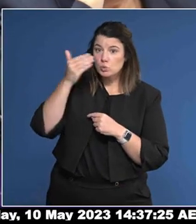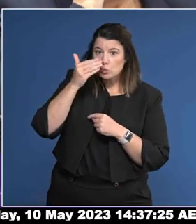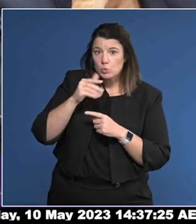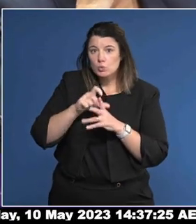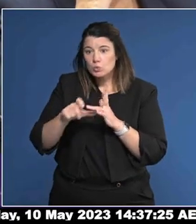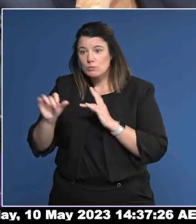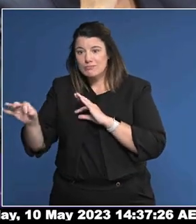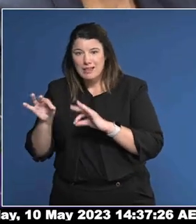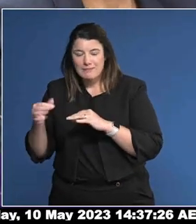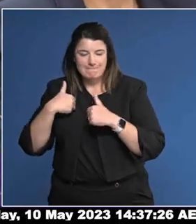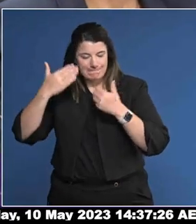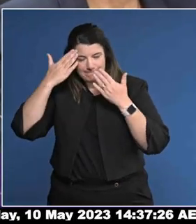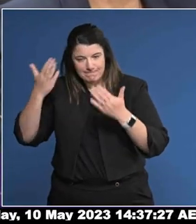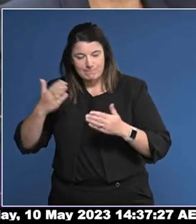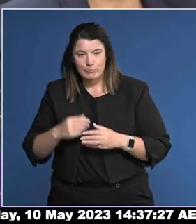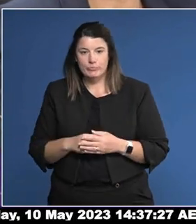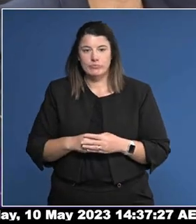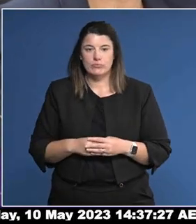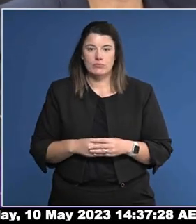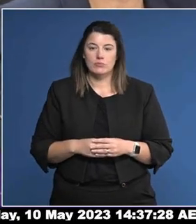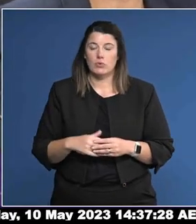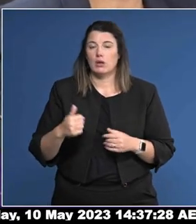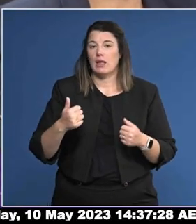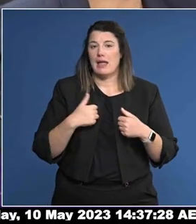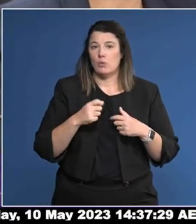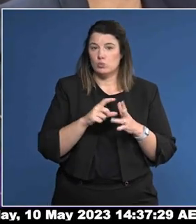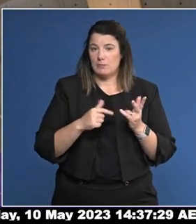The transition process, our department facilitated that for the Queensland